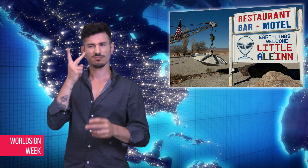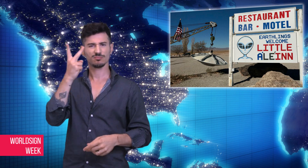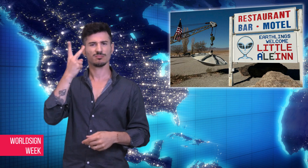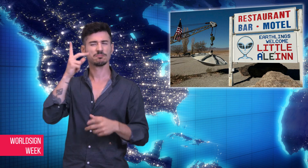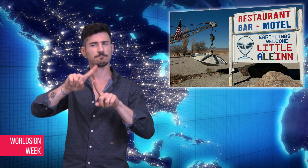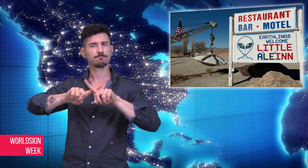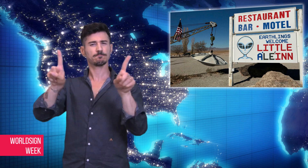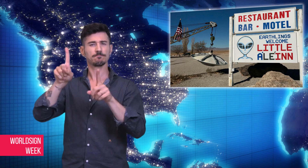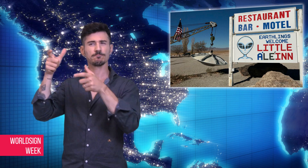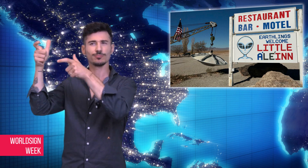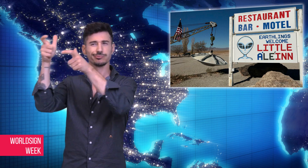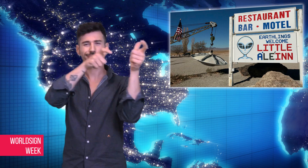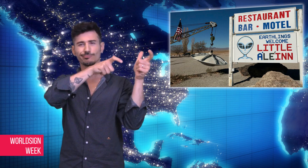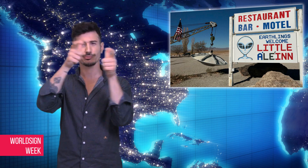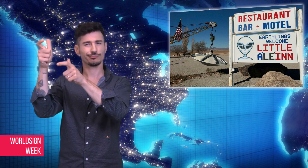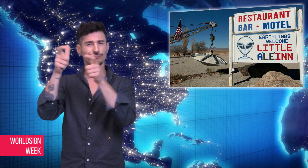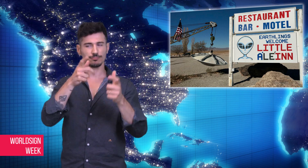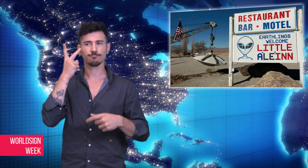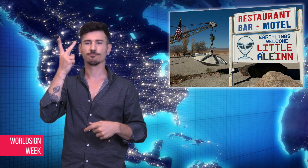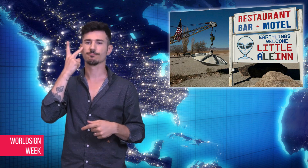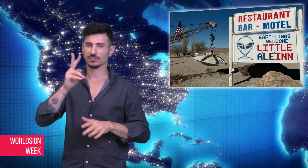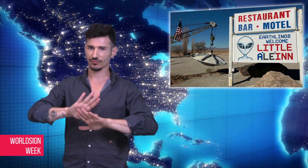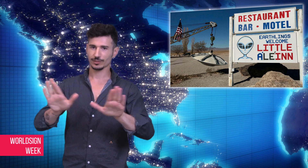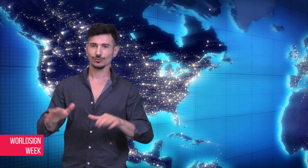unidentified flying objects.